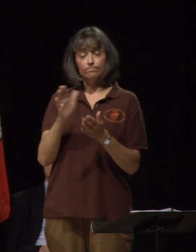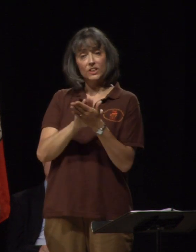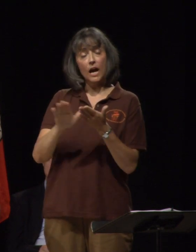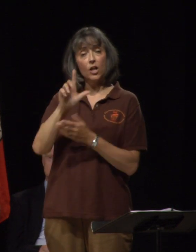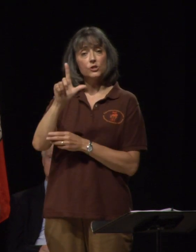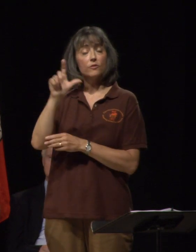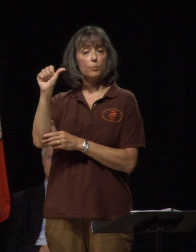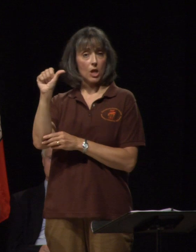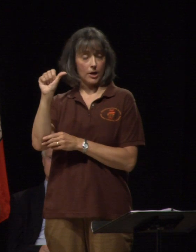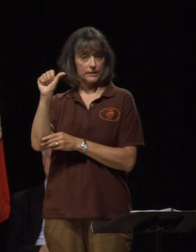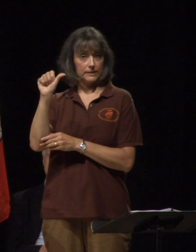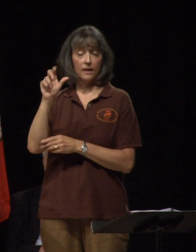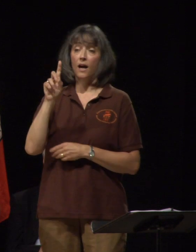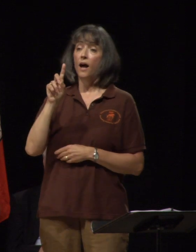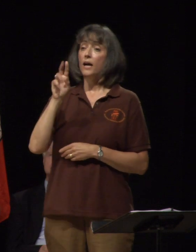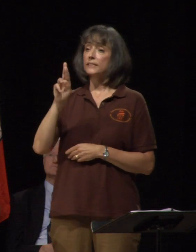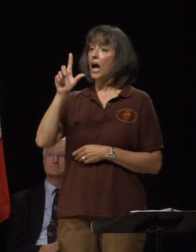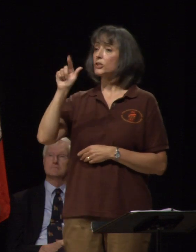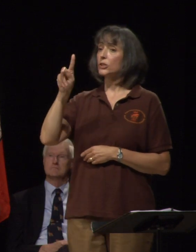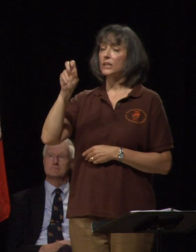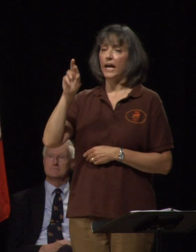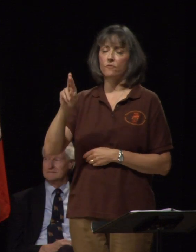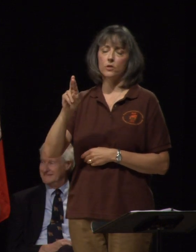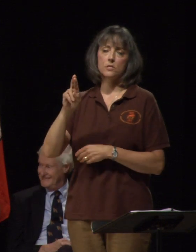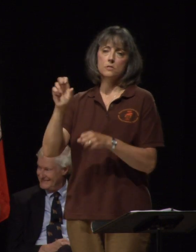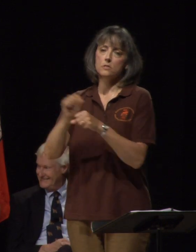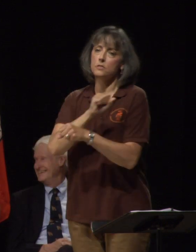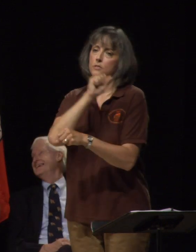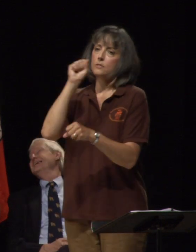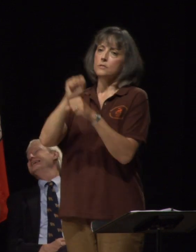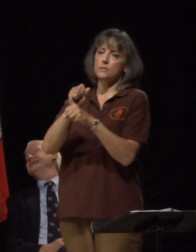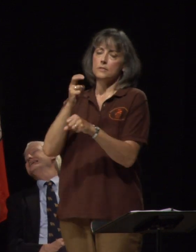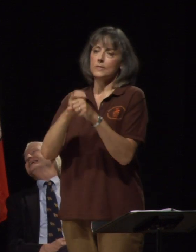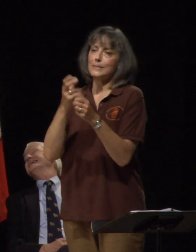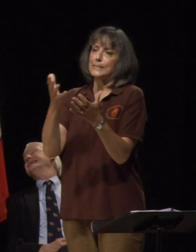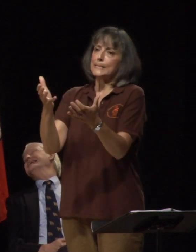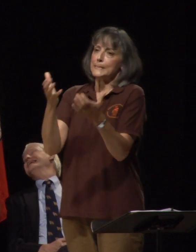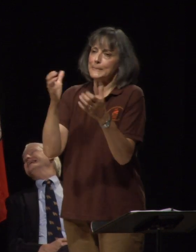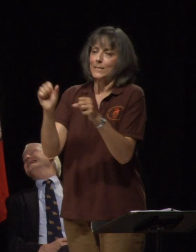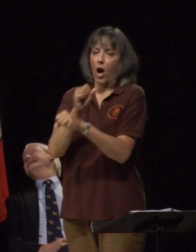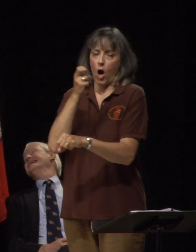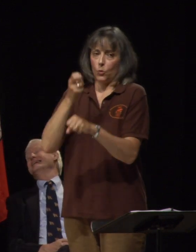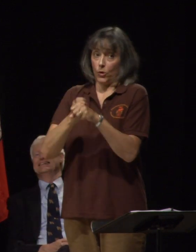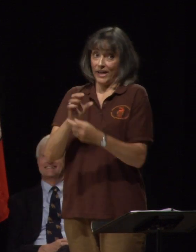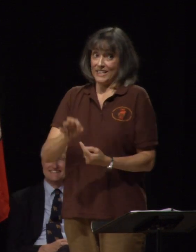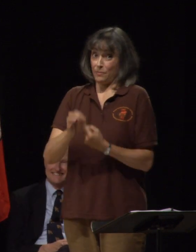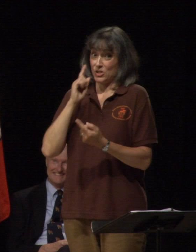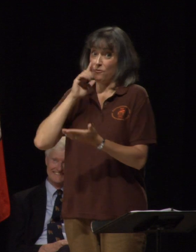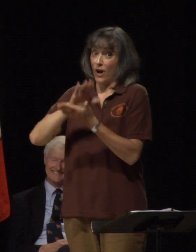DR. LAVER, MANY OF YOU KNOW IS A GLUTTON FOR THE HARD WORK, ESPECIALLY FOR THE HARD WORK THAT LIES AHEAD IN THE ACADEMIC